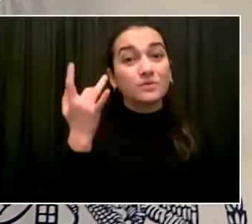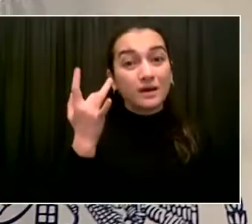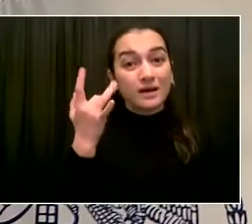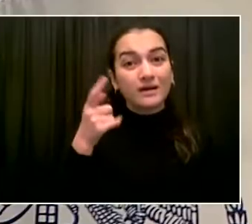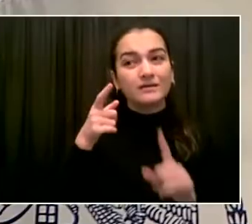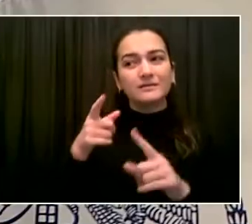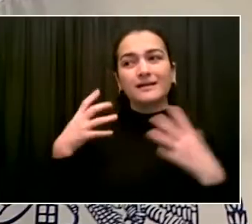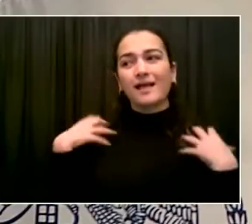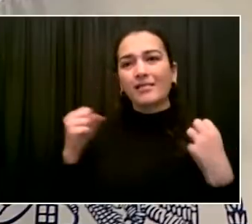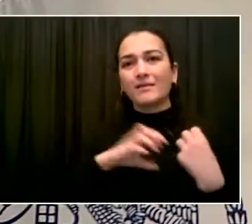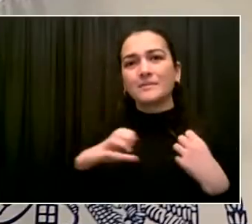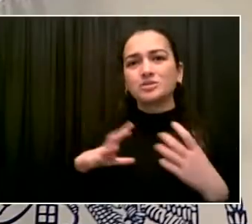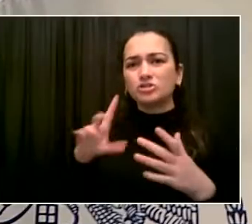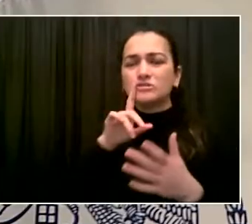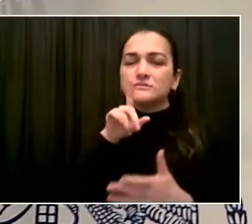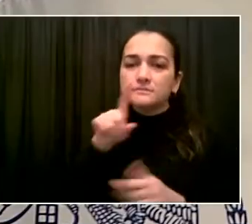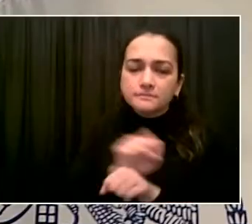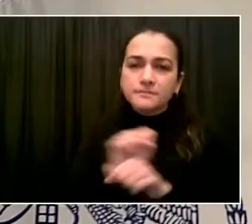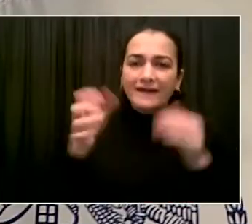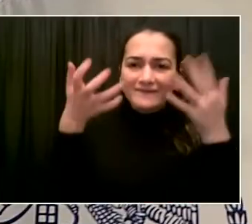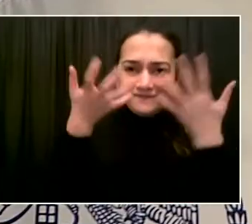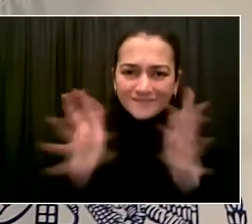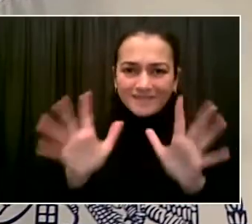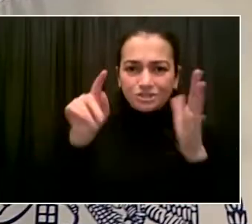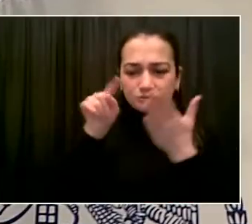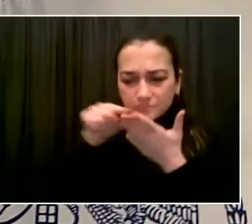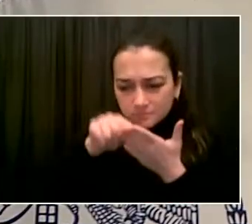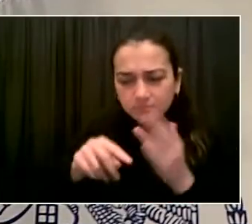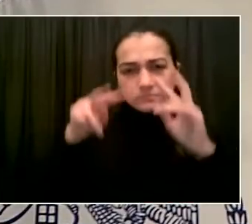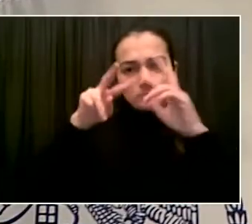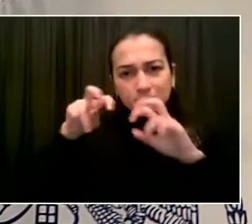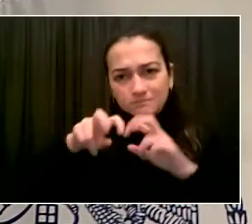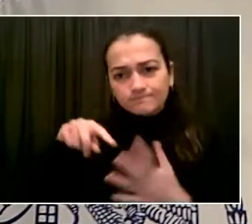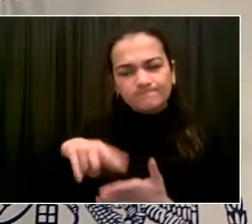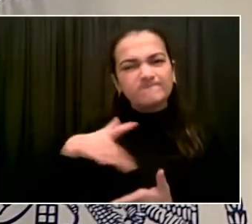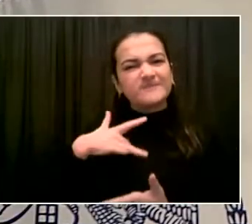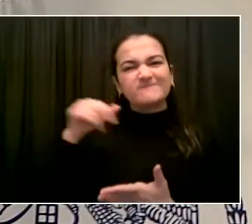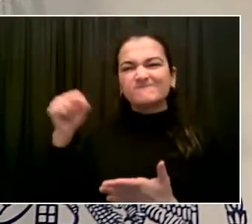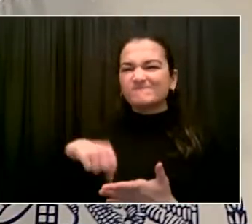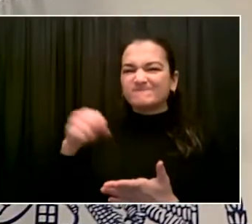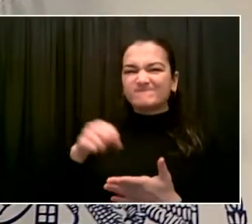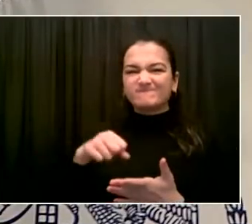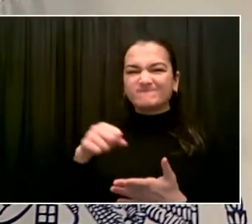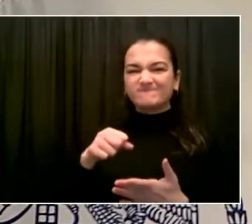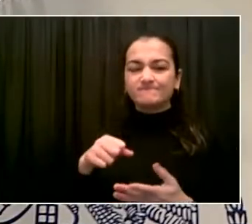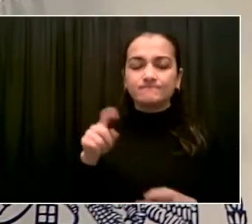VALIDATED BY THE COURTS WHEN THE HEALTH COMMISSIONER BELIEVES THERE IS A PRSESI, NG PUICBL AHELTH, THREAT AND HAS THE ILABITY TO ACT IN THAT